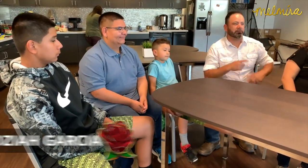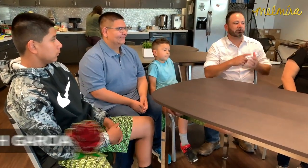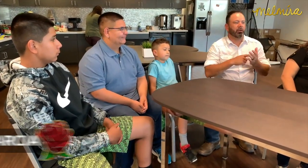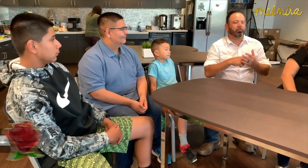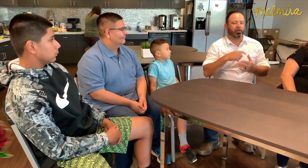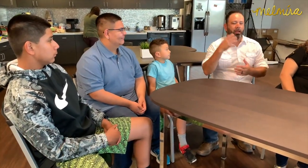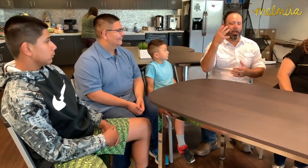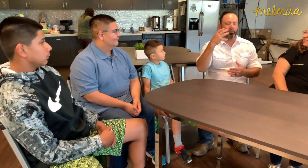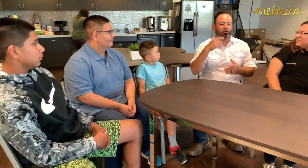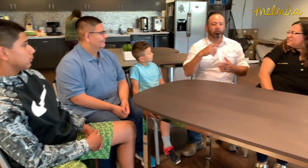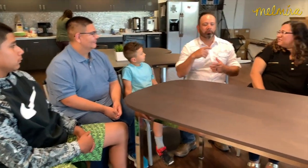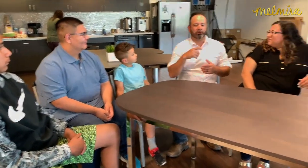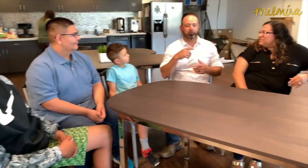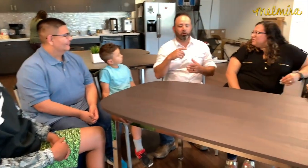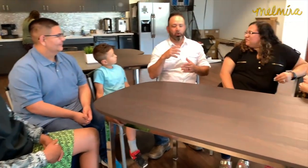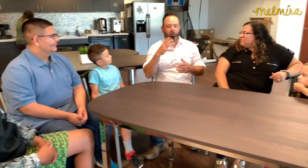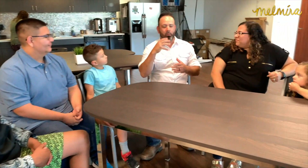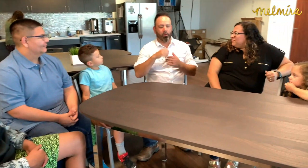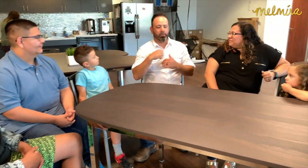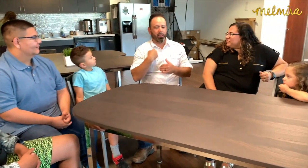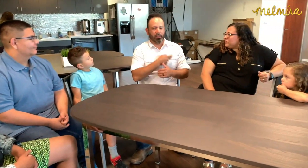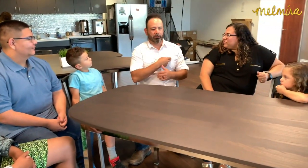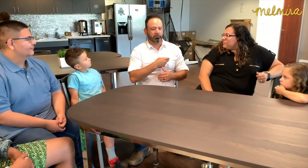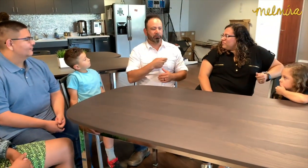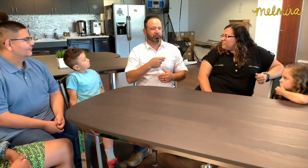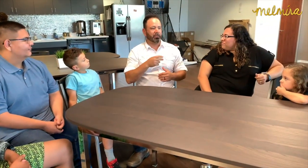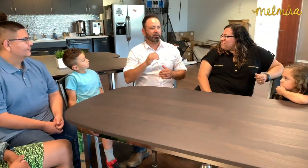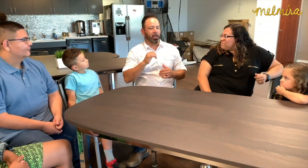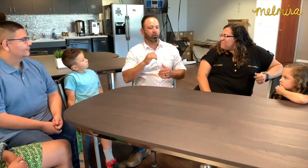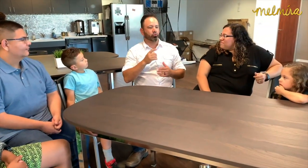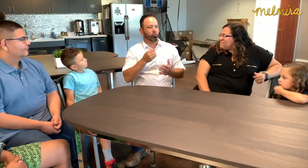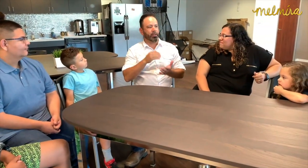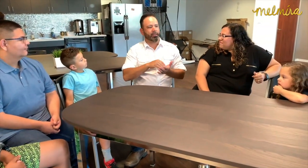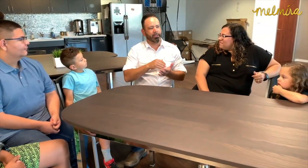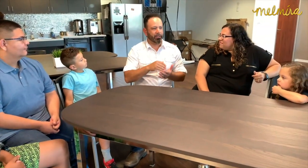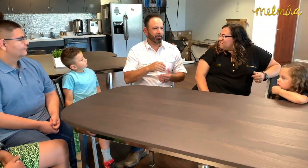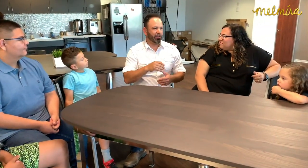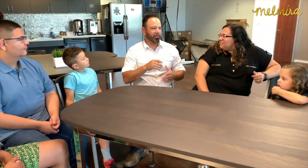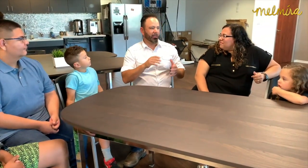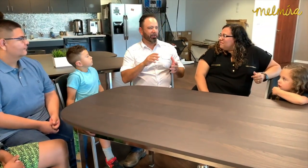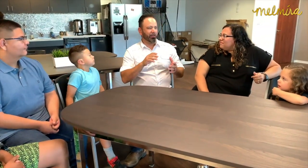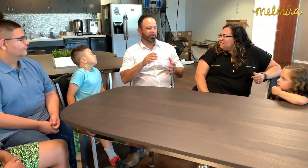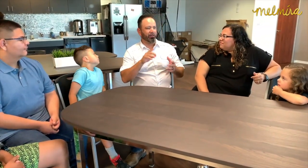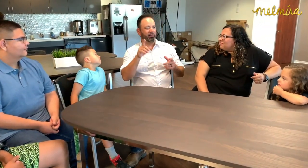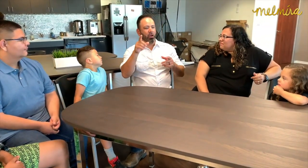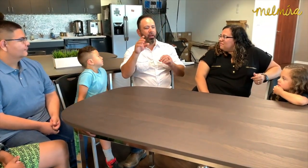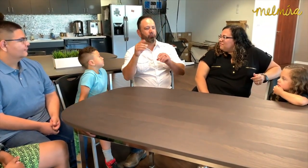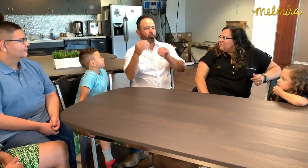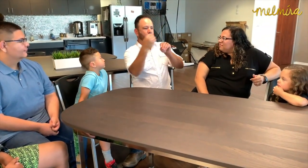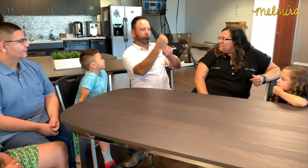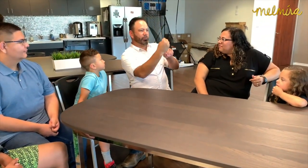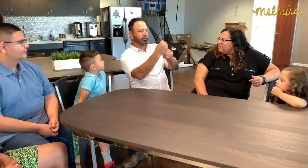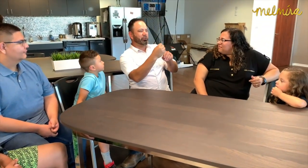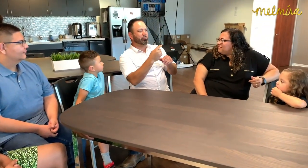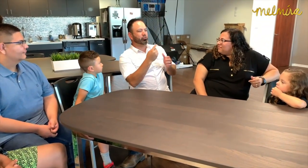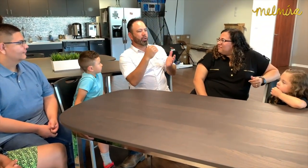Sometimes when the cameras were with us, they'd be like, "Try this again," and they'd move the cameras to different positions.